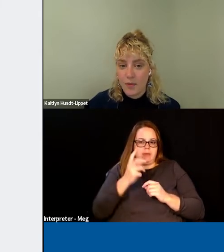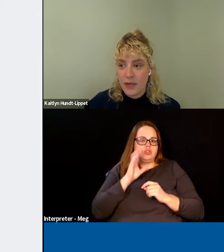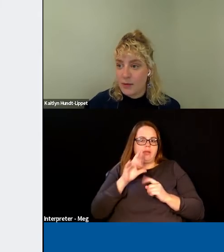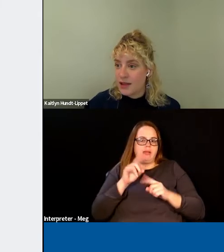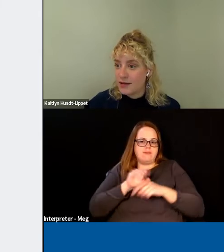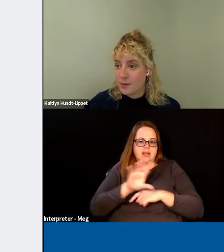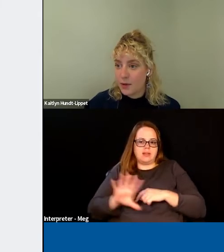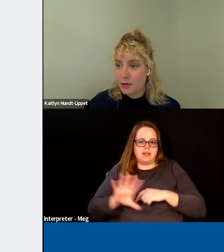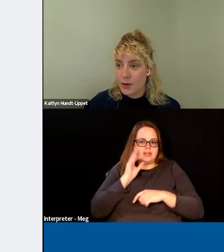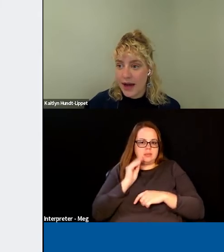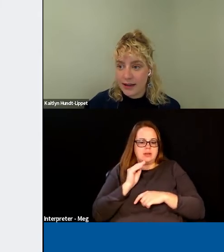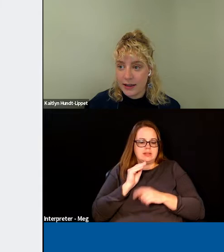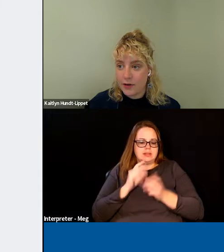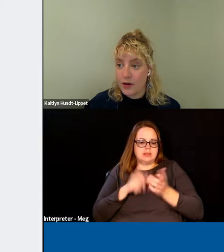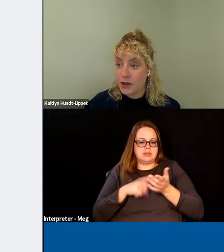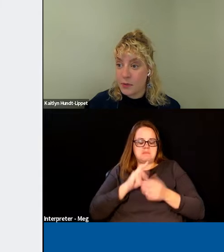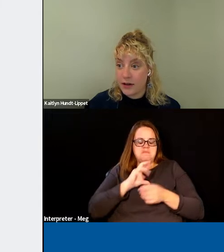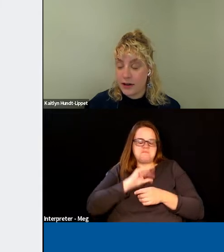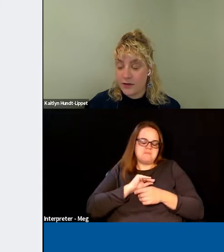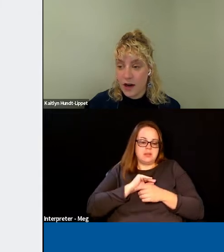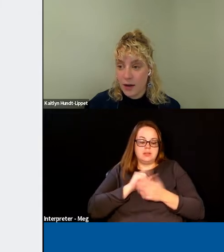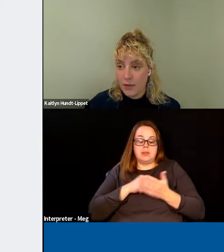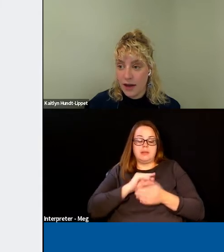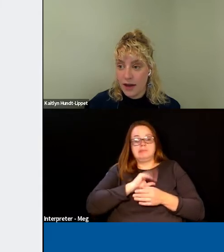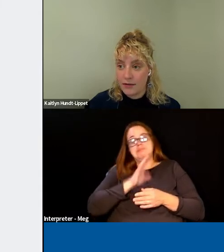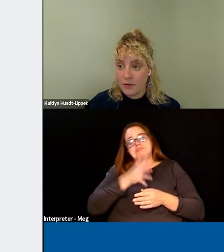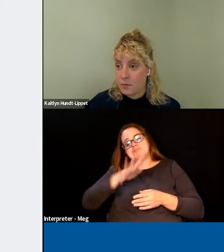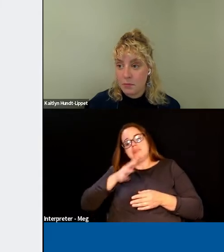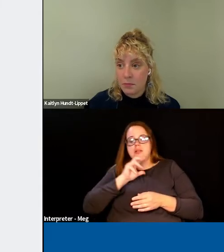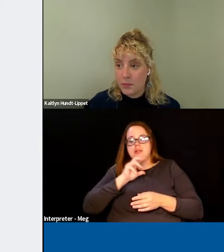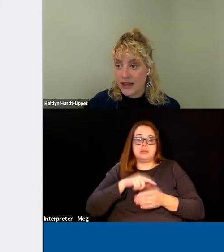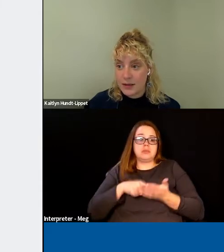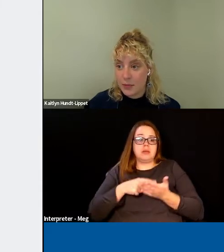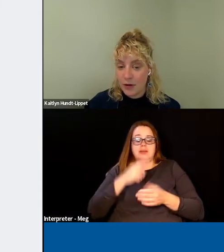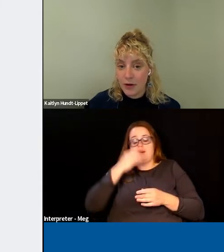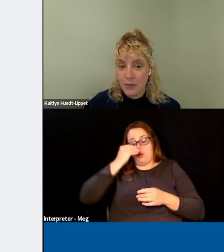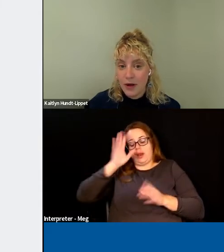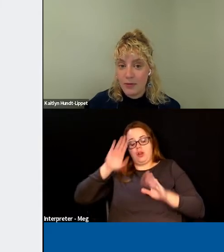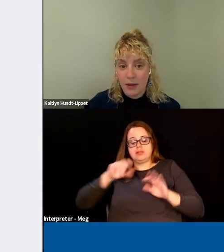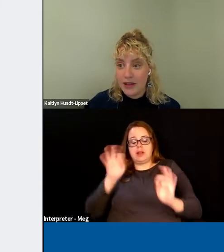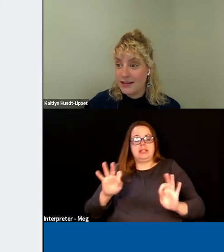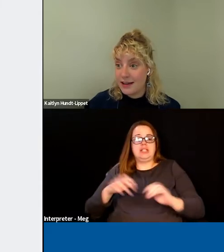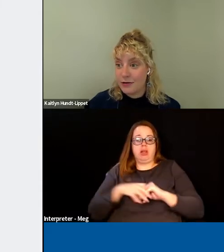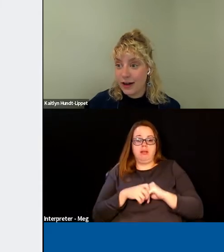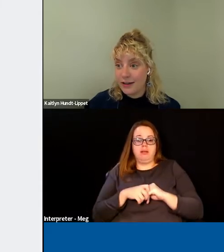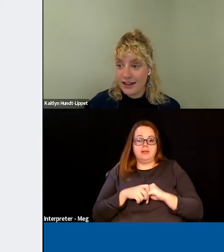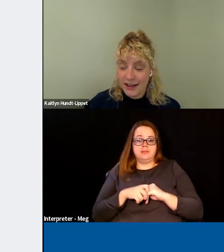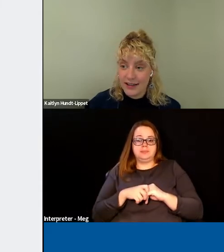Maybe something went really badly for a brief period of time and that didn't bother them, maybe it did greatly,